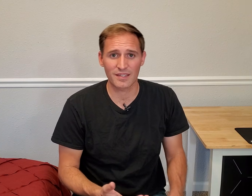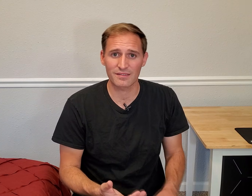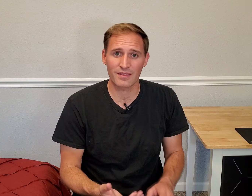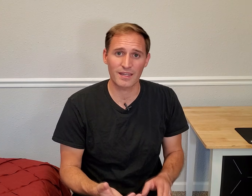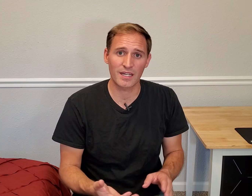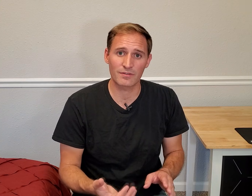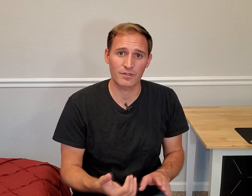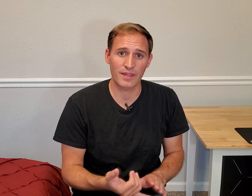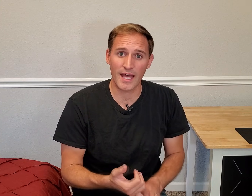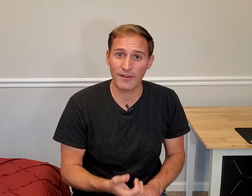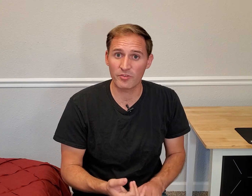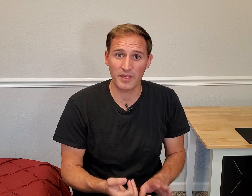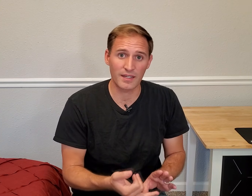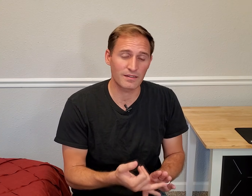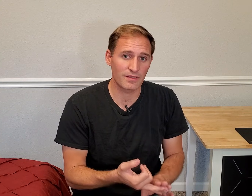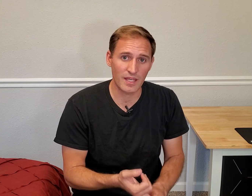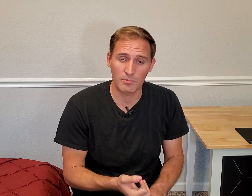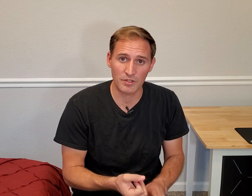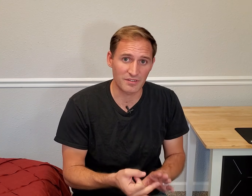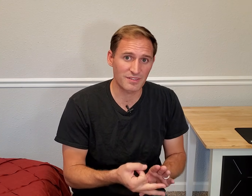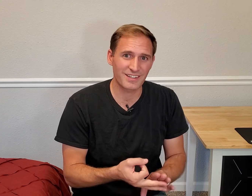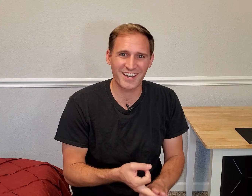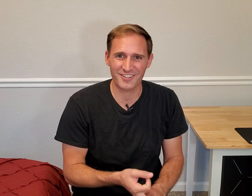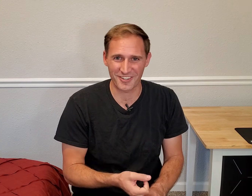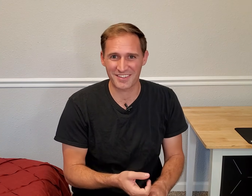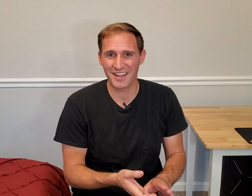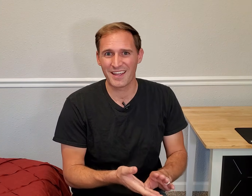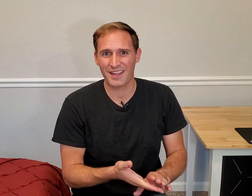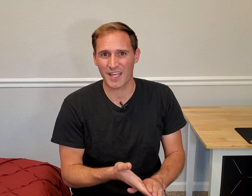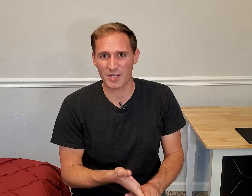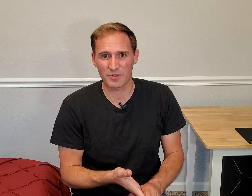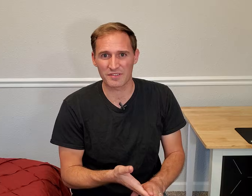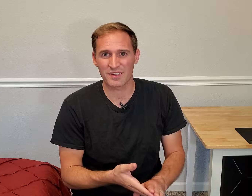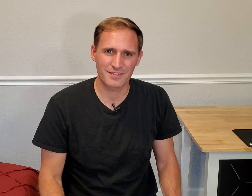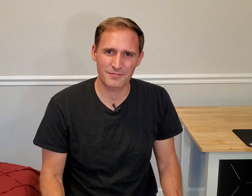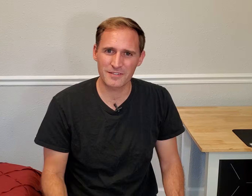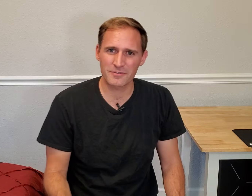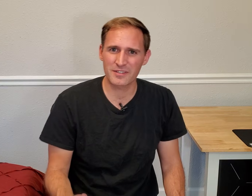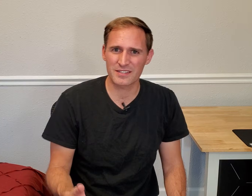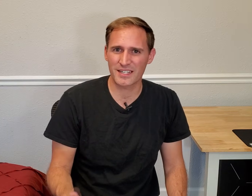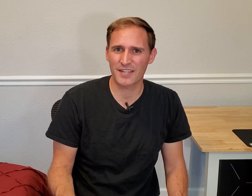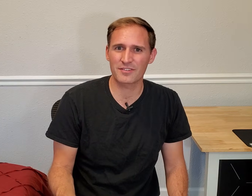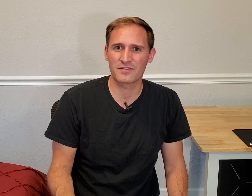that cover the alphabet, numbers, colors, animals, so feel free to check out those